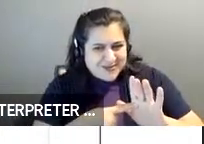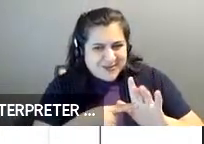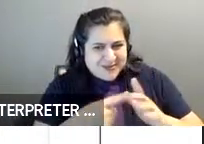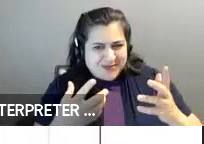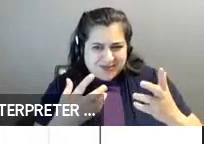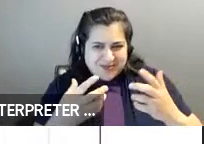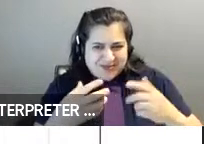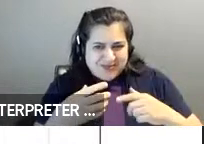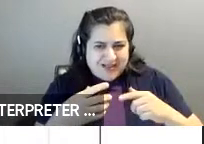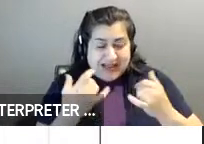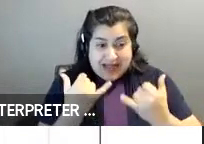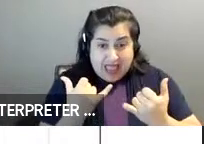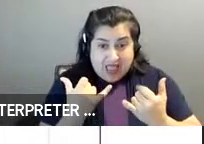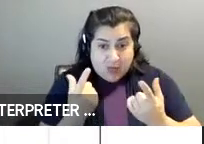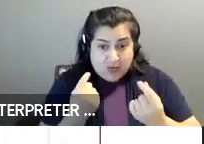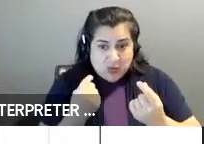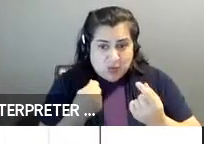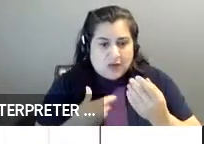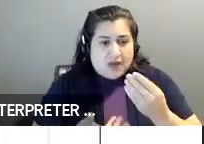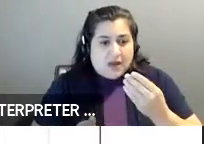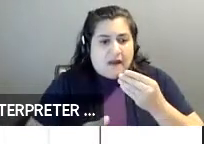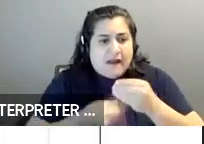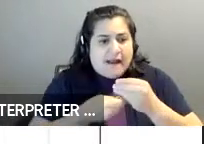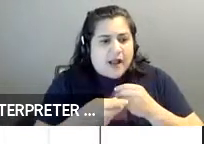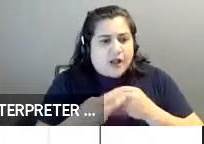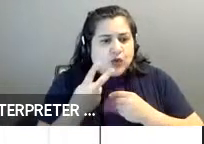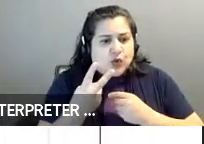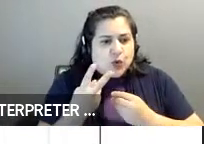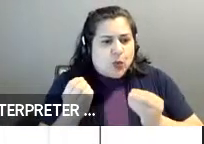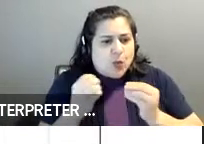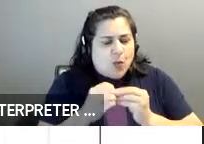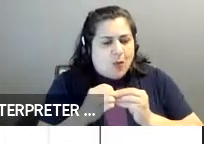What we have done is we've added two other hypothetical scenarios.